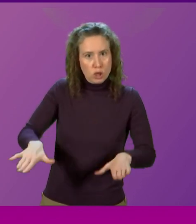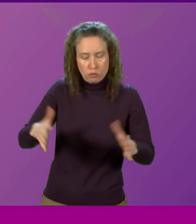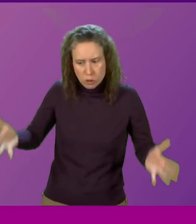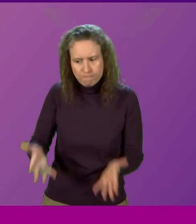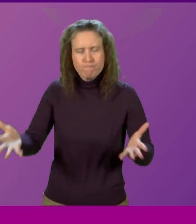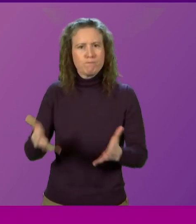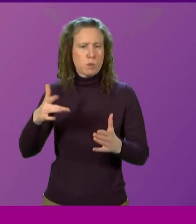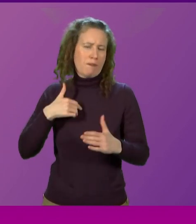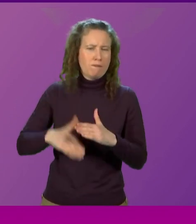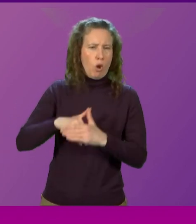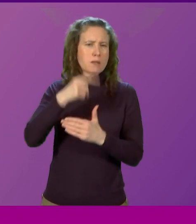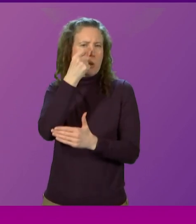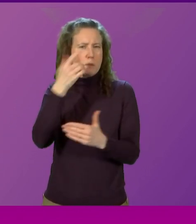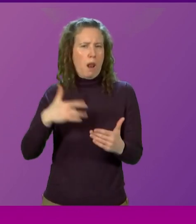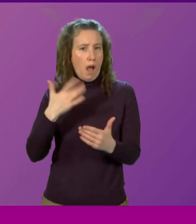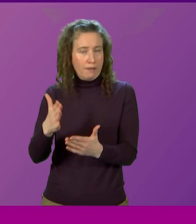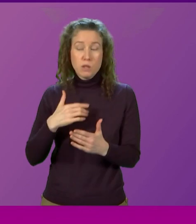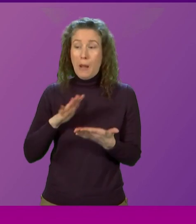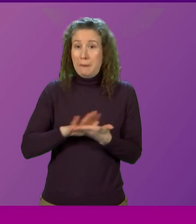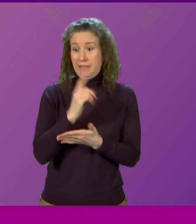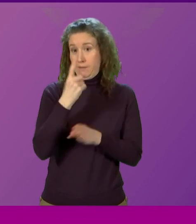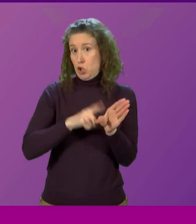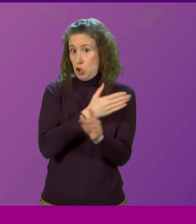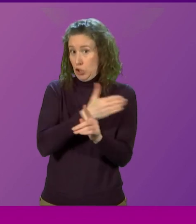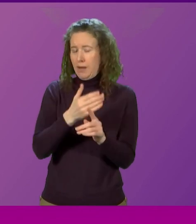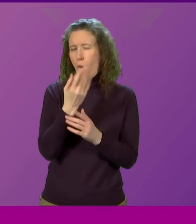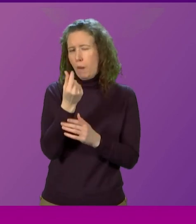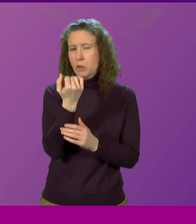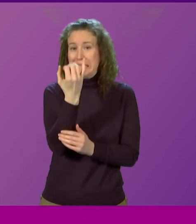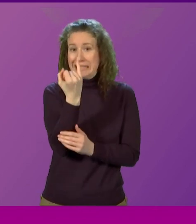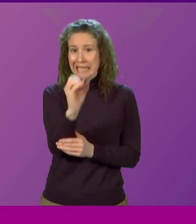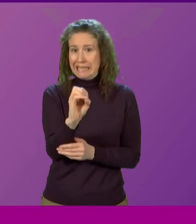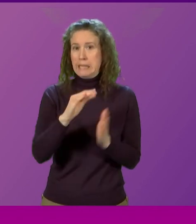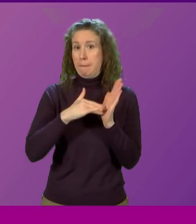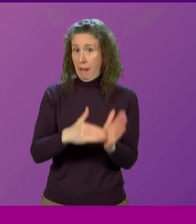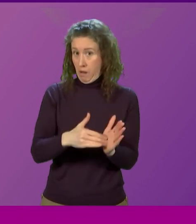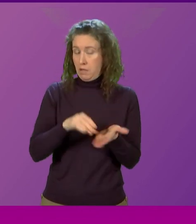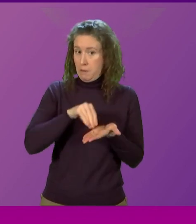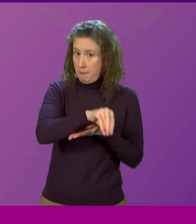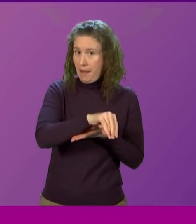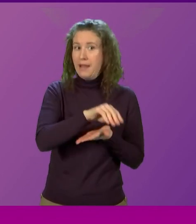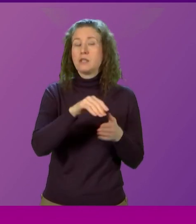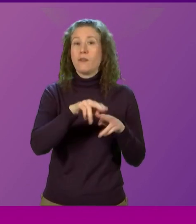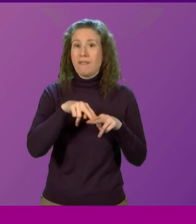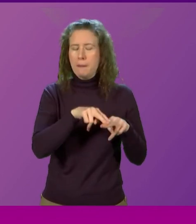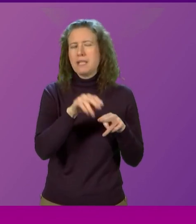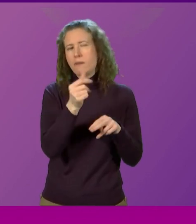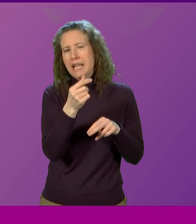I am very pleased that, in the child disability payment’s first year, almost £60 million has been paid to the families of nearly 44,000 children and young people.